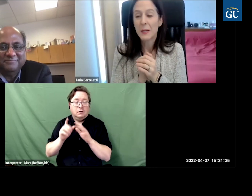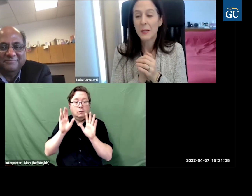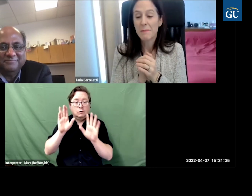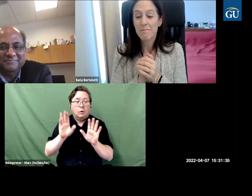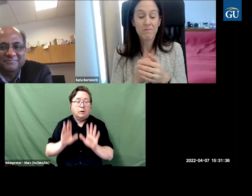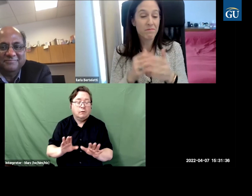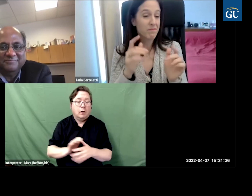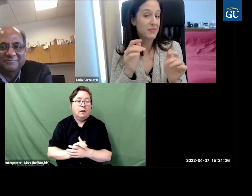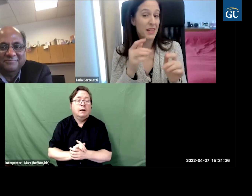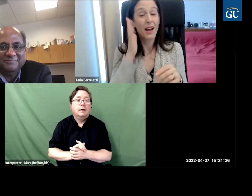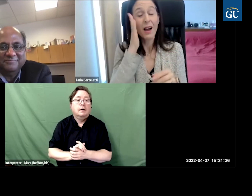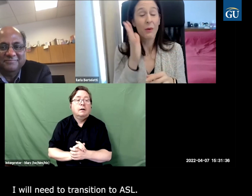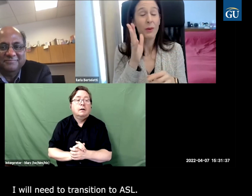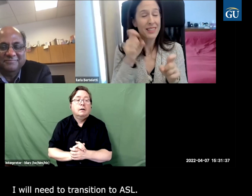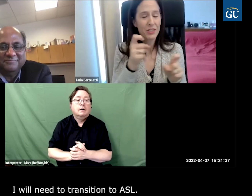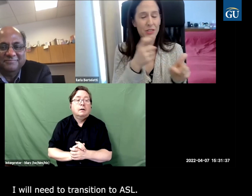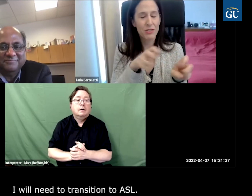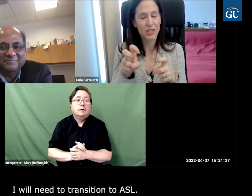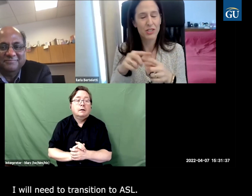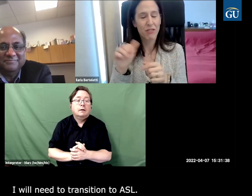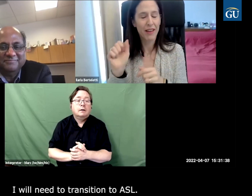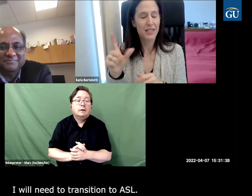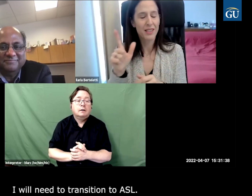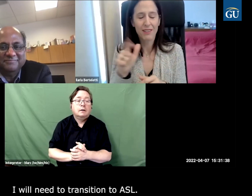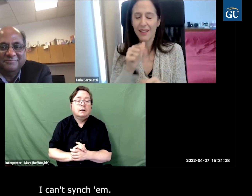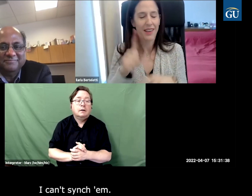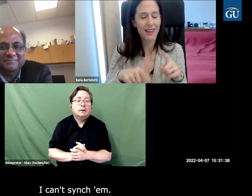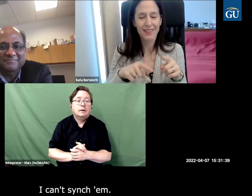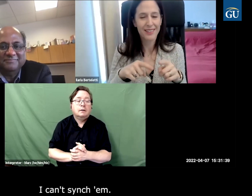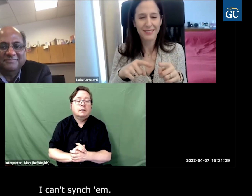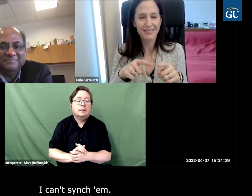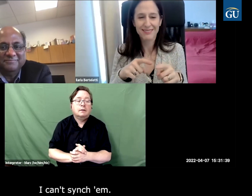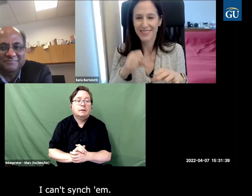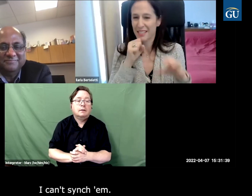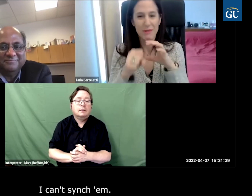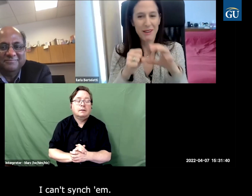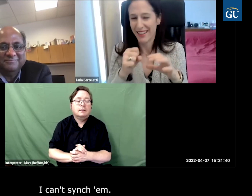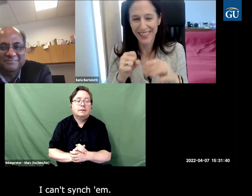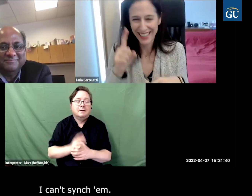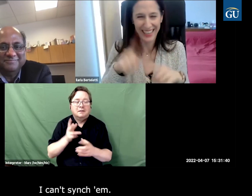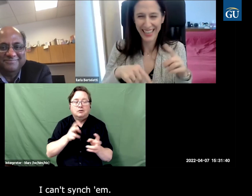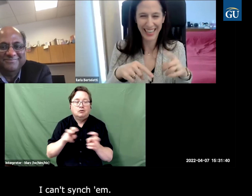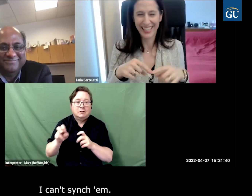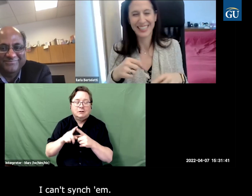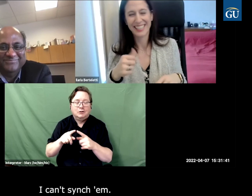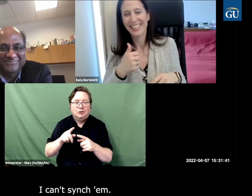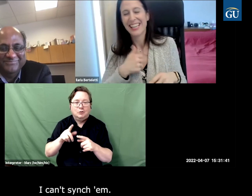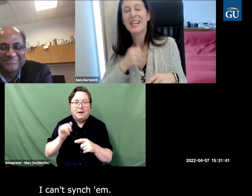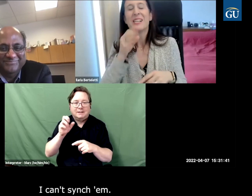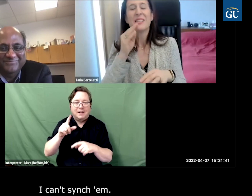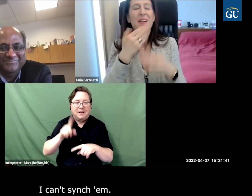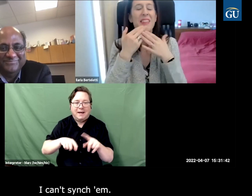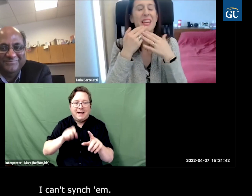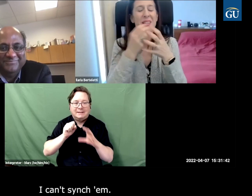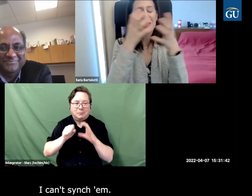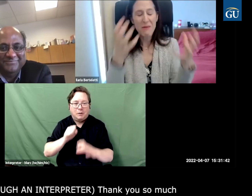um i will need to transition to asl i can't sing okay